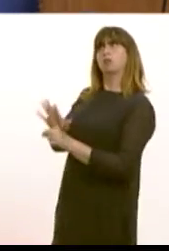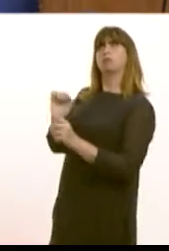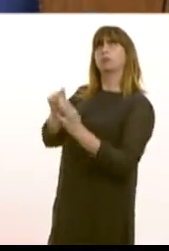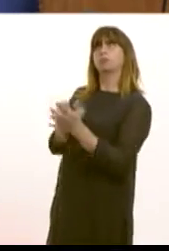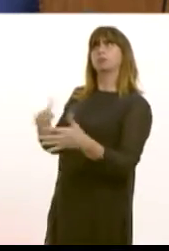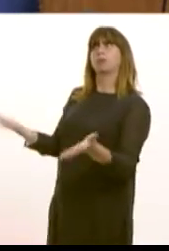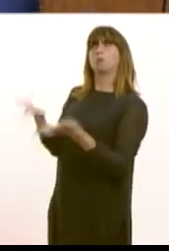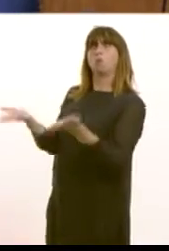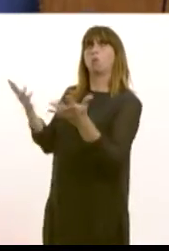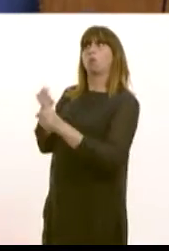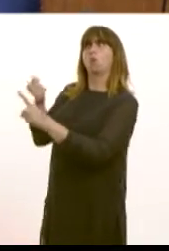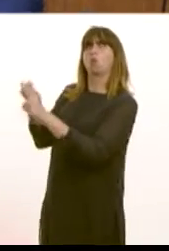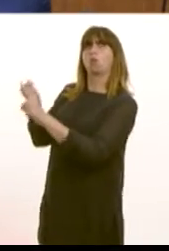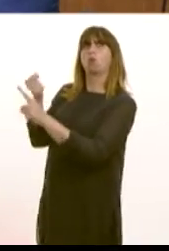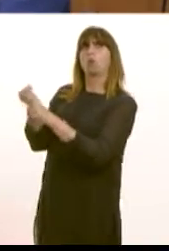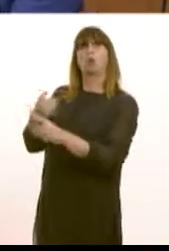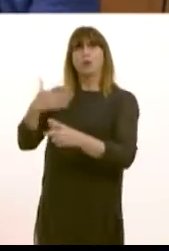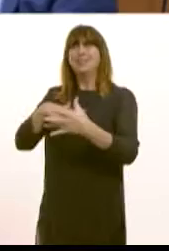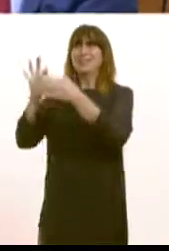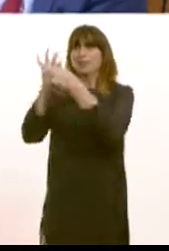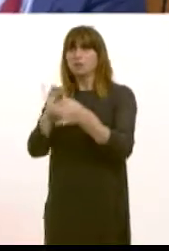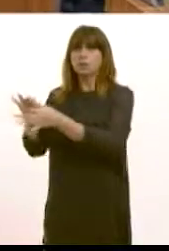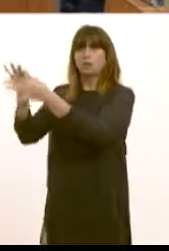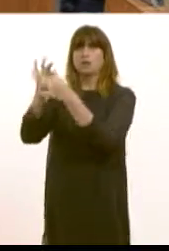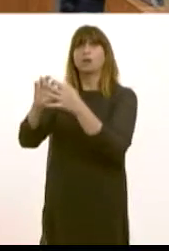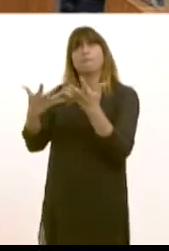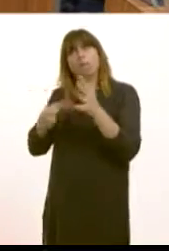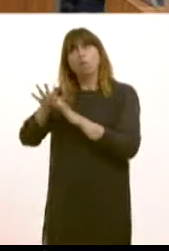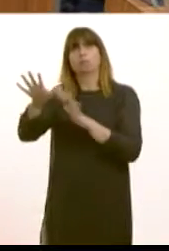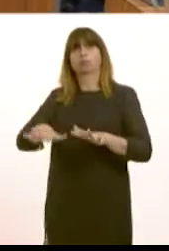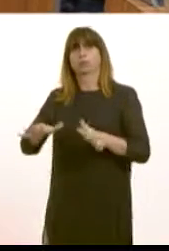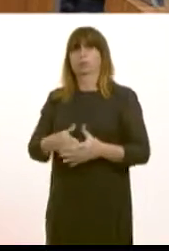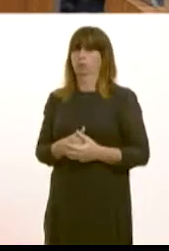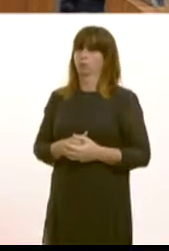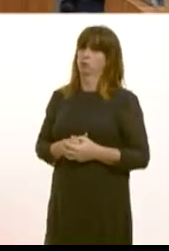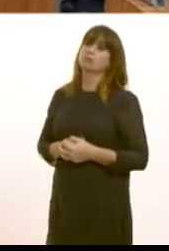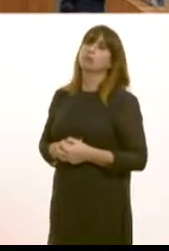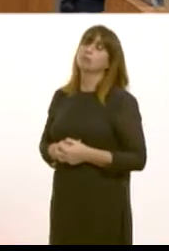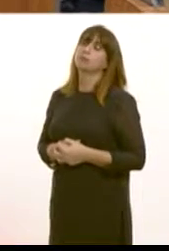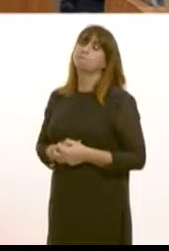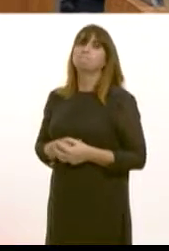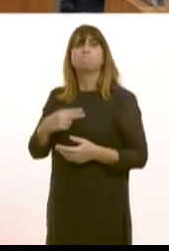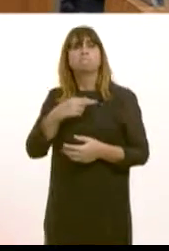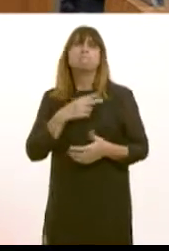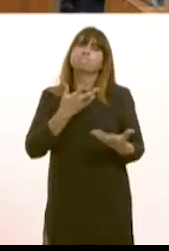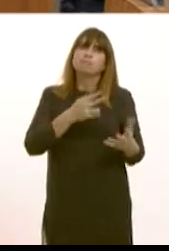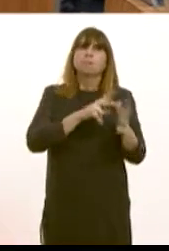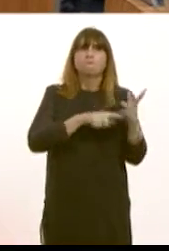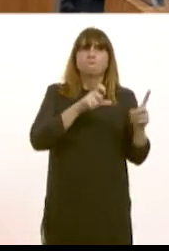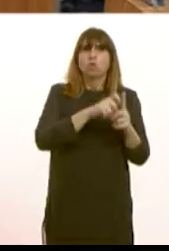We do need to see coherence and unity in the UK Government for the sake of the people of Britain. Andrew R.T. Davies: First Minister, I regret that Ford in Detroit werenít prepared to meet you because,